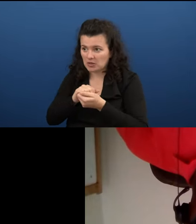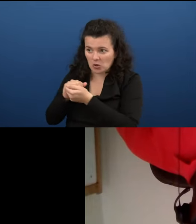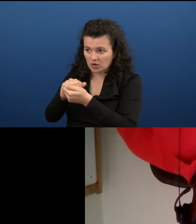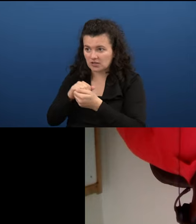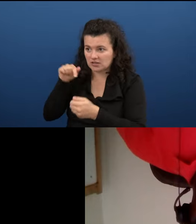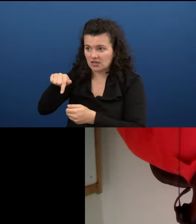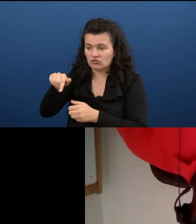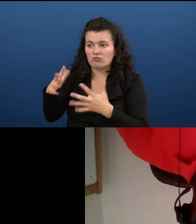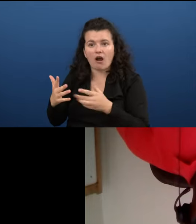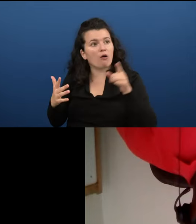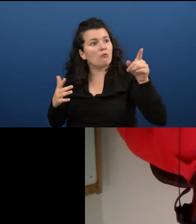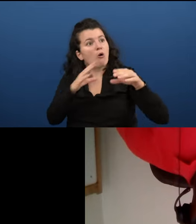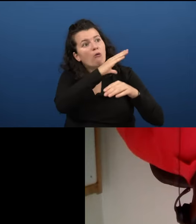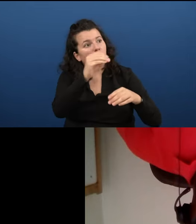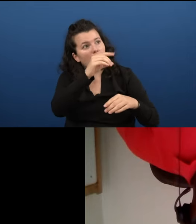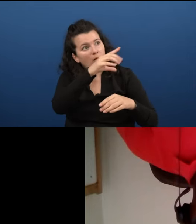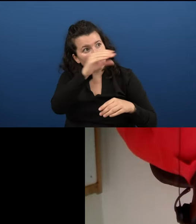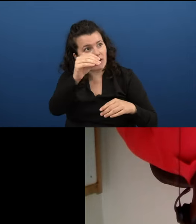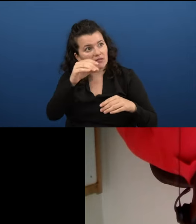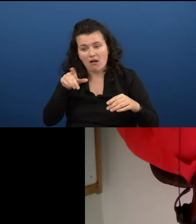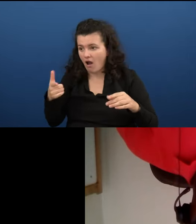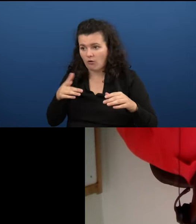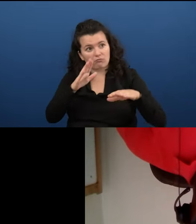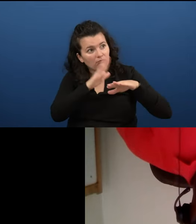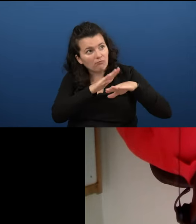on employment issues and which challenges remain in this area.